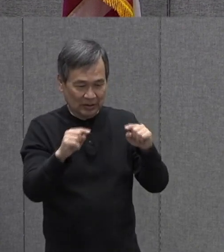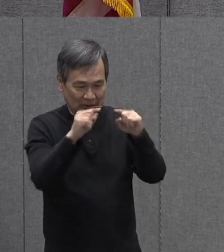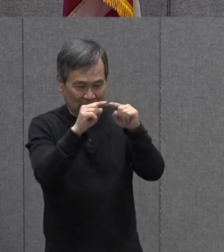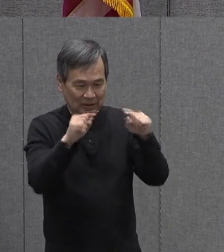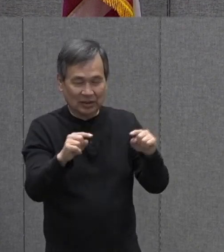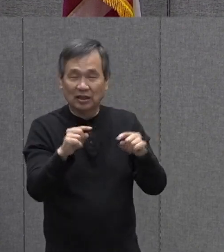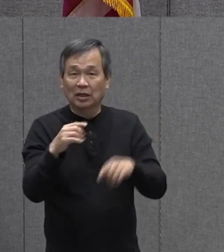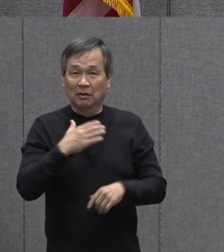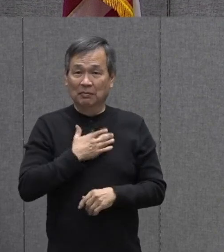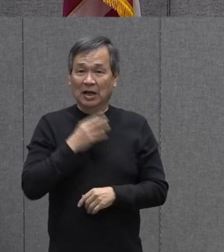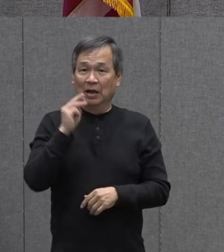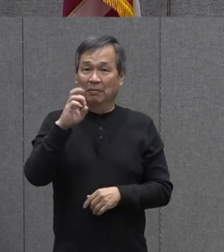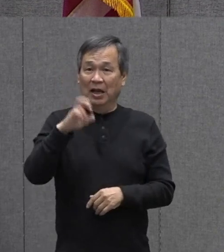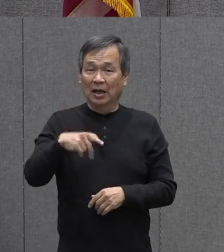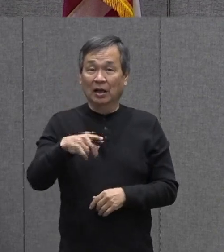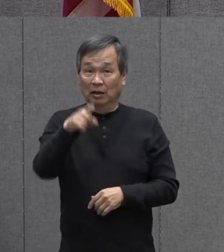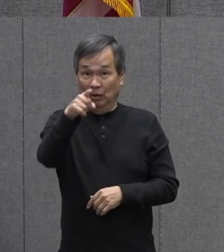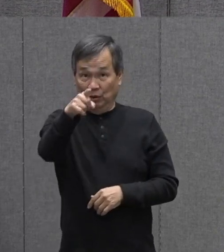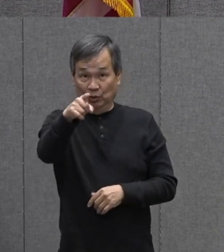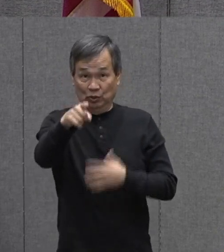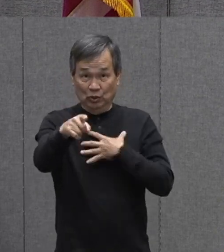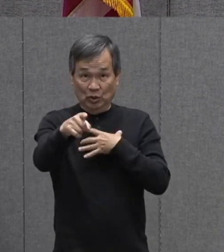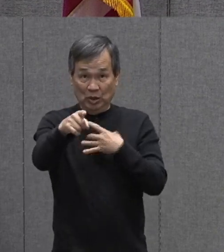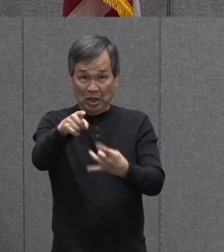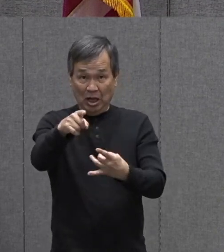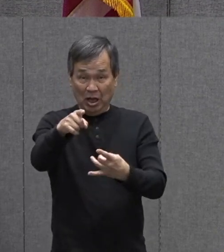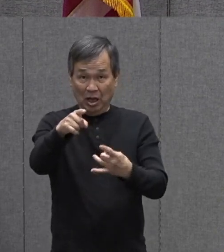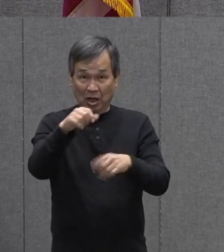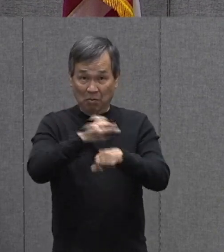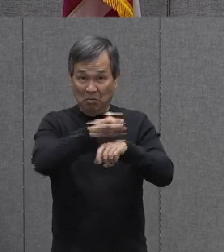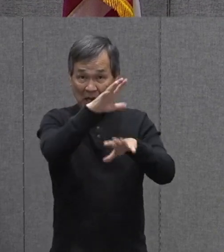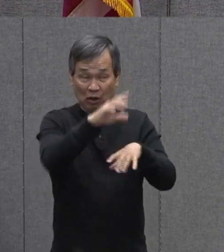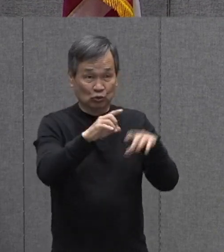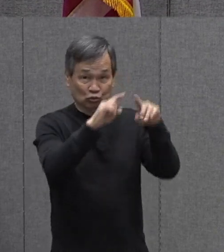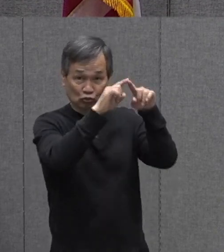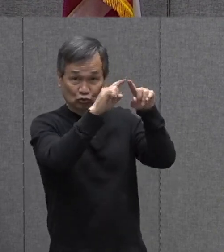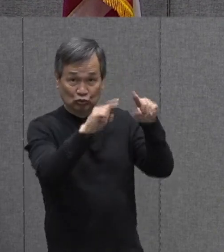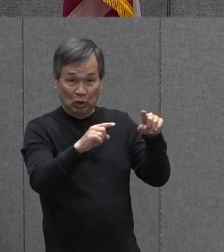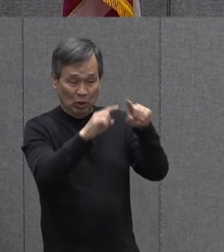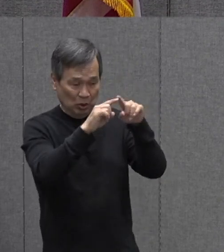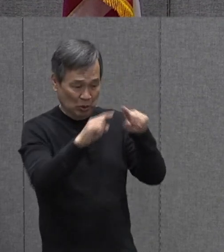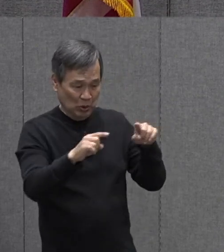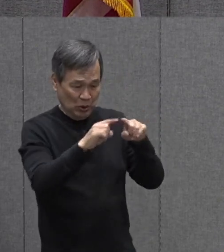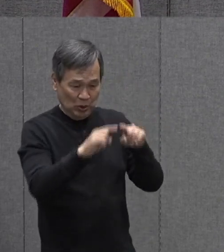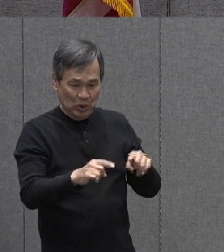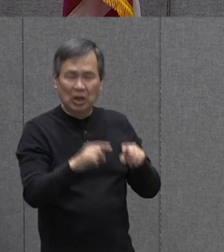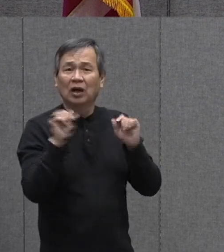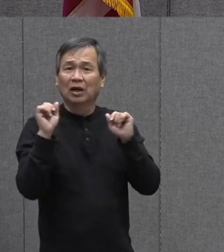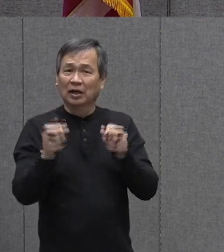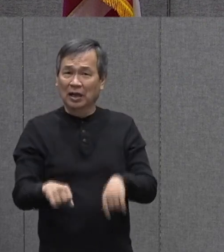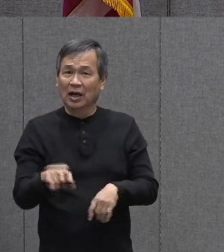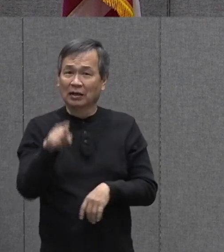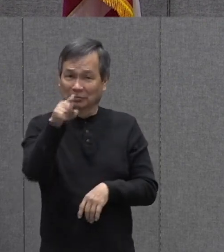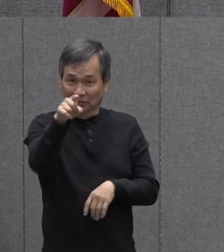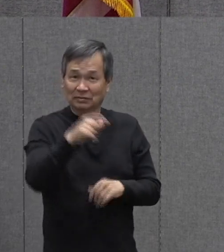If mountains are special to you, you can draw some. They do not have to be in the exact spot on Earth where mountains are,